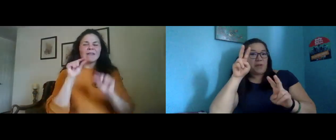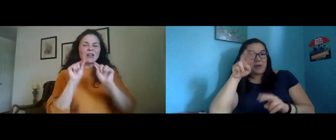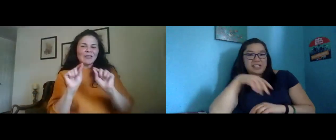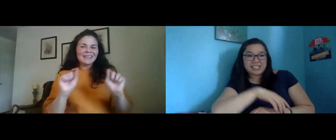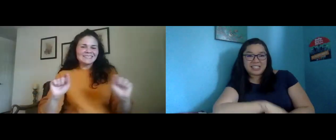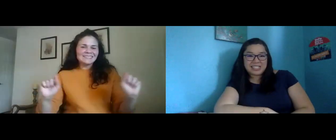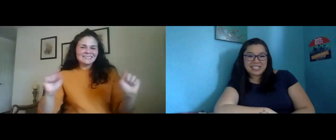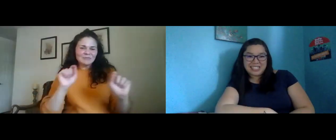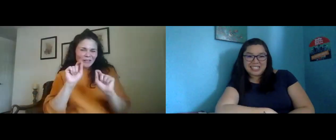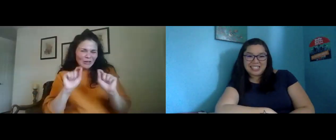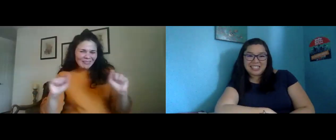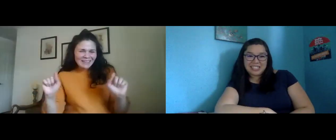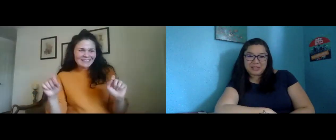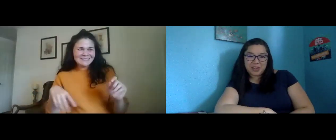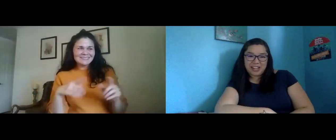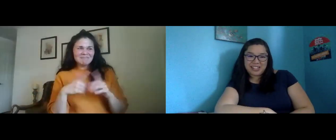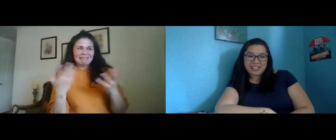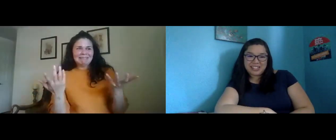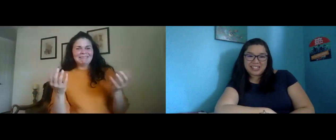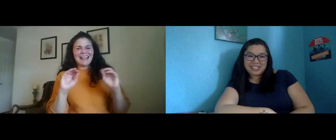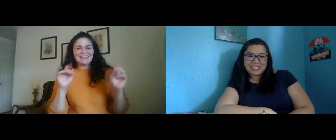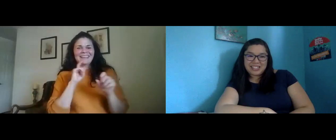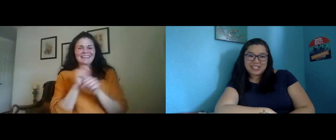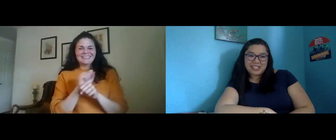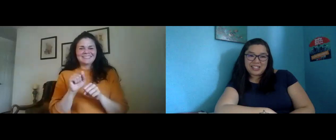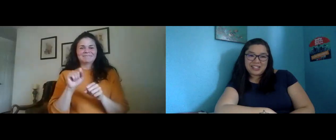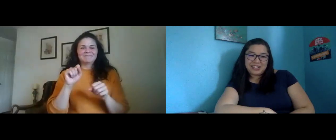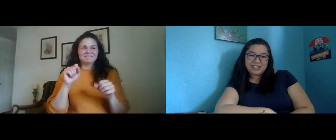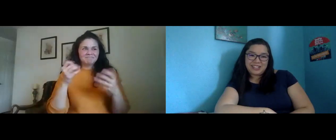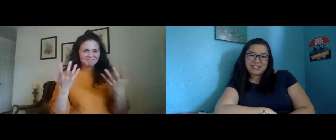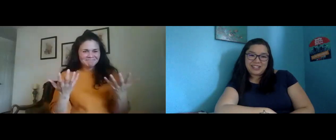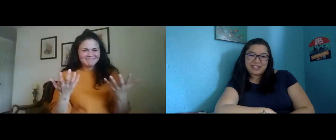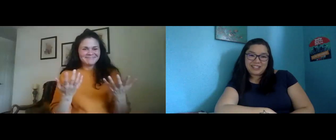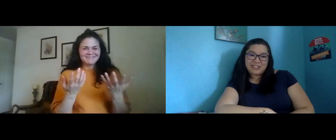I have other things to work on and nothing is certain, too.